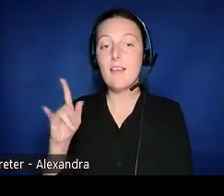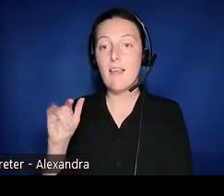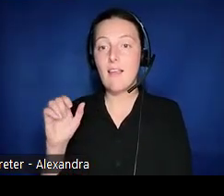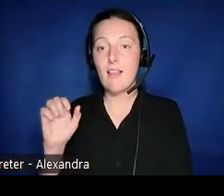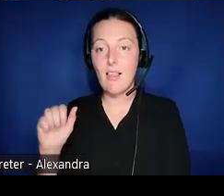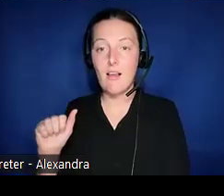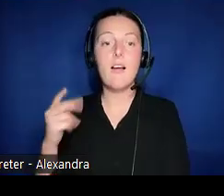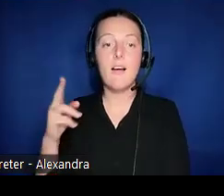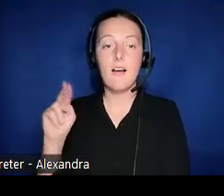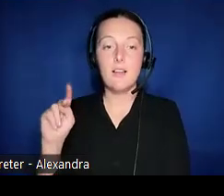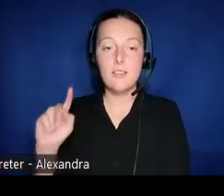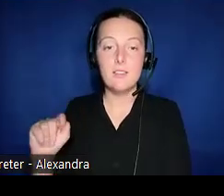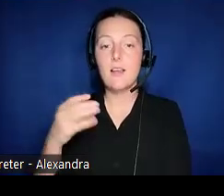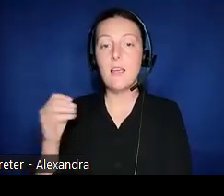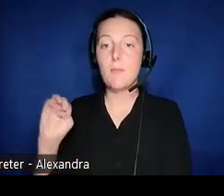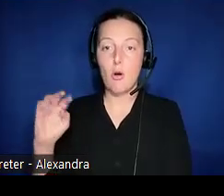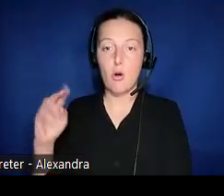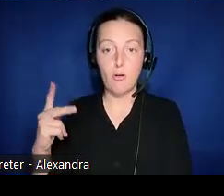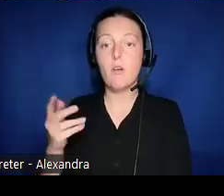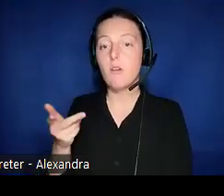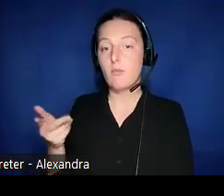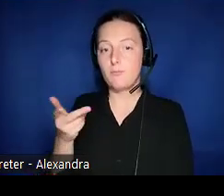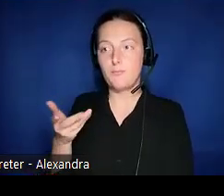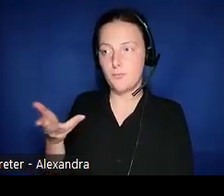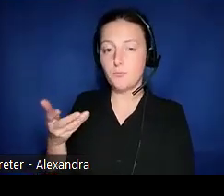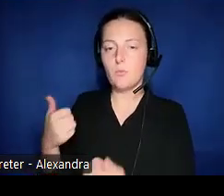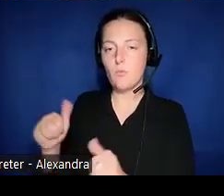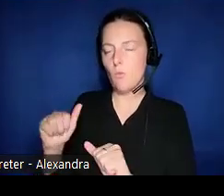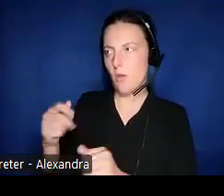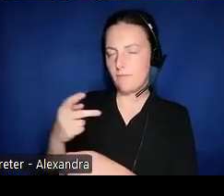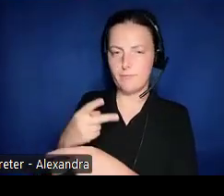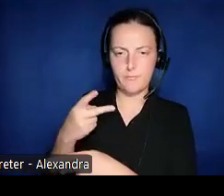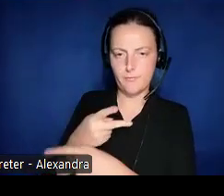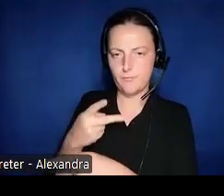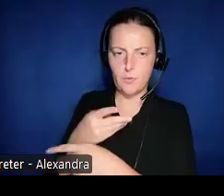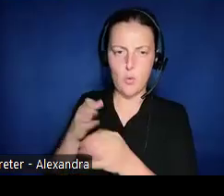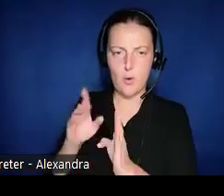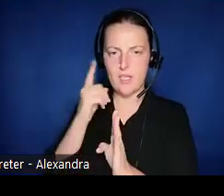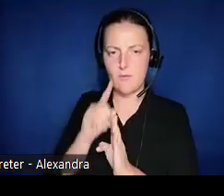language models to reach into the, uh, reach into the e-record and find potential candidate patients